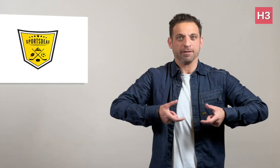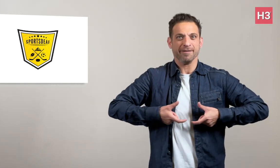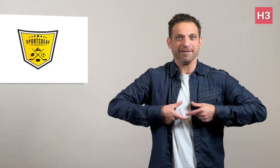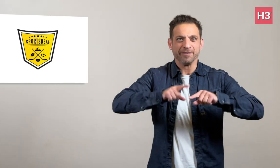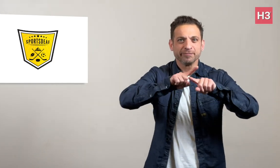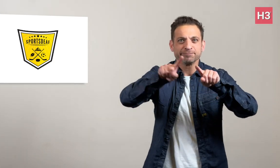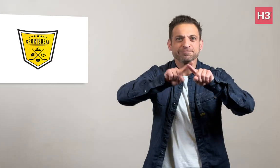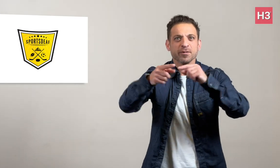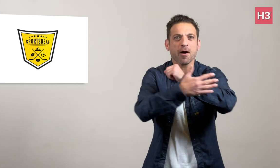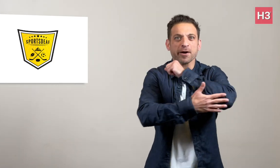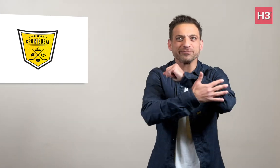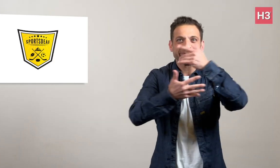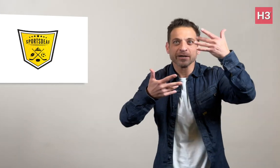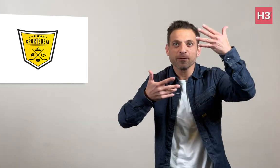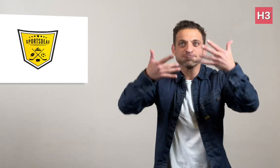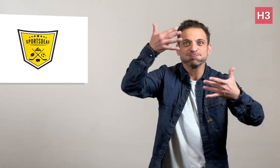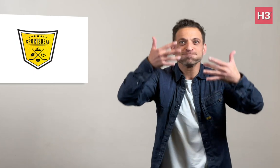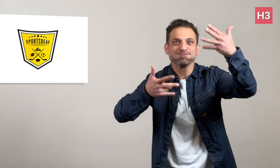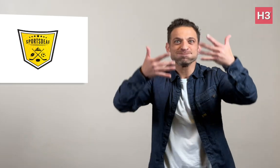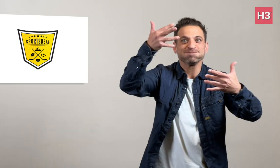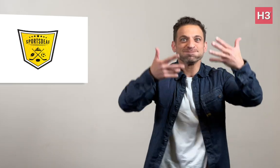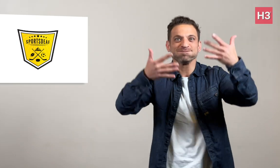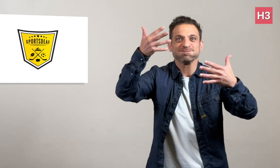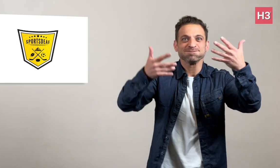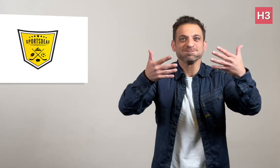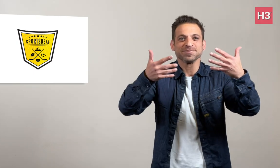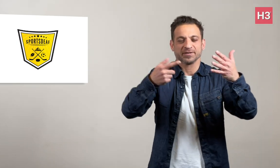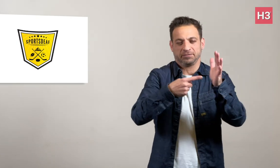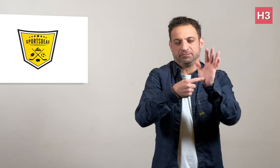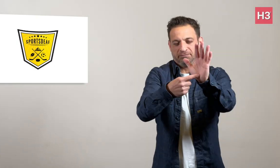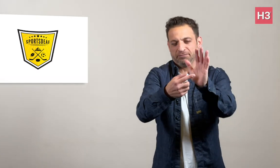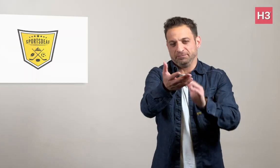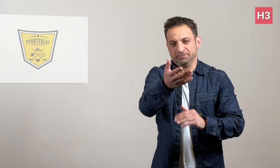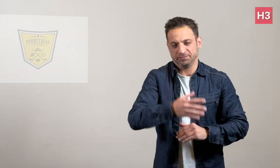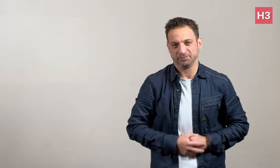latest medal standings after Day 3.